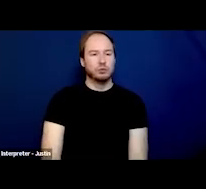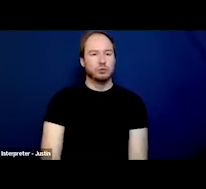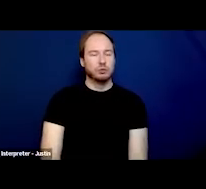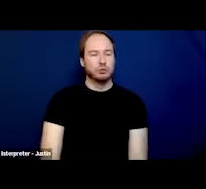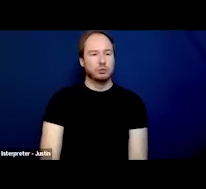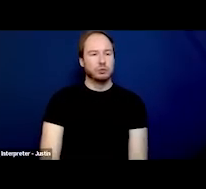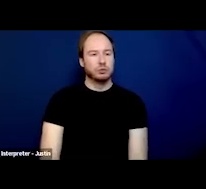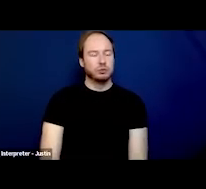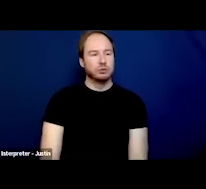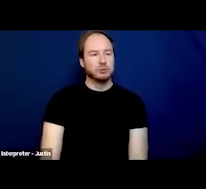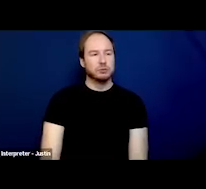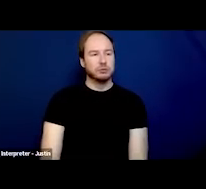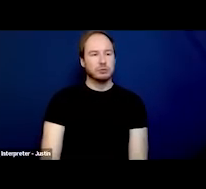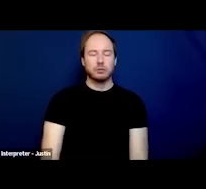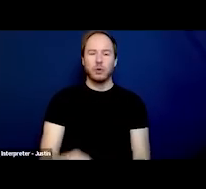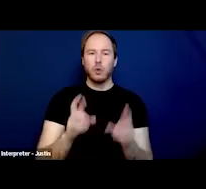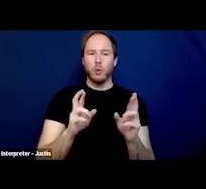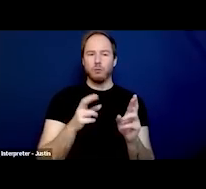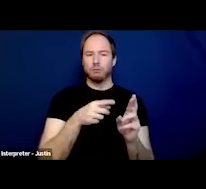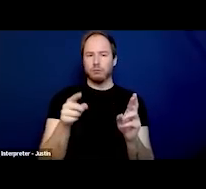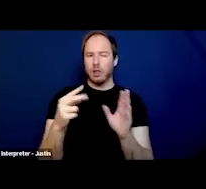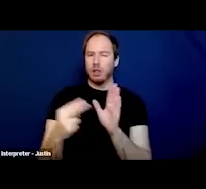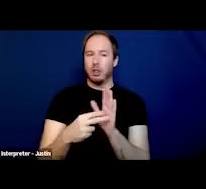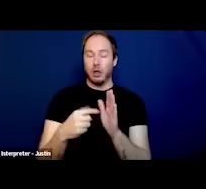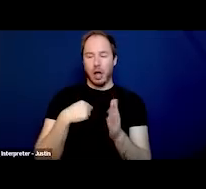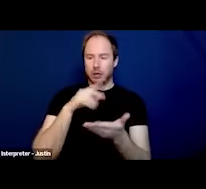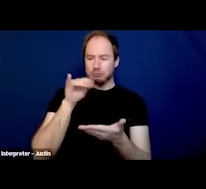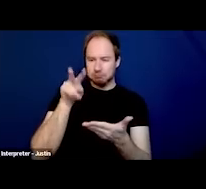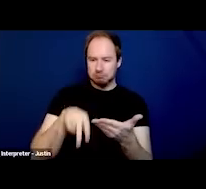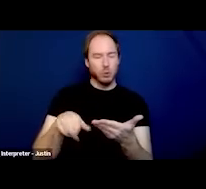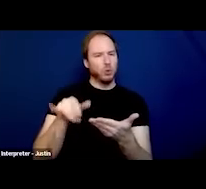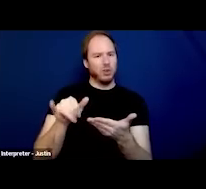And I hope you can check it out, because I found this part of their guidance particularly helpful,